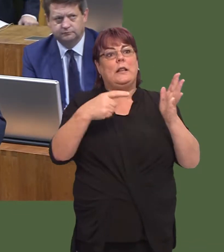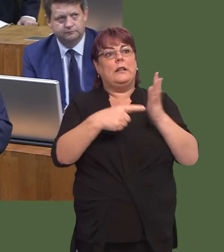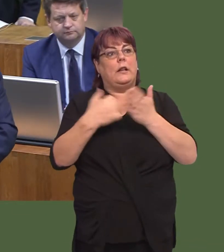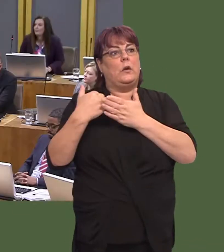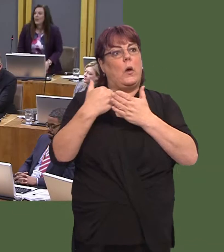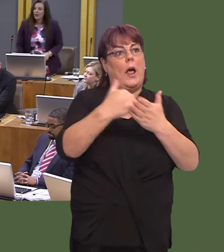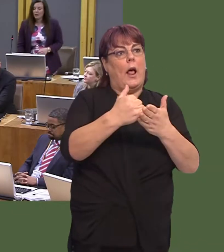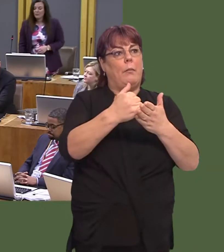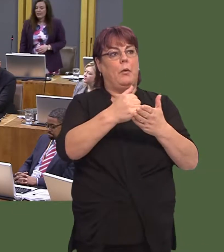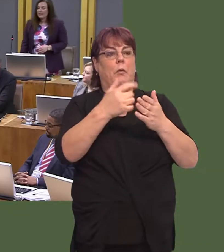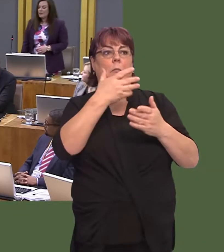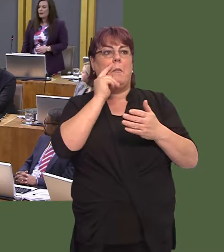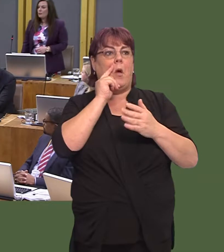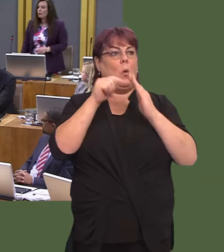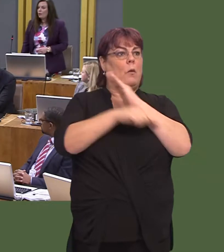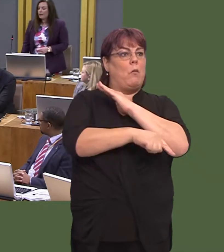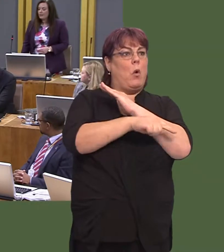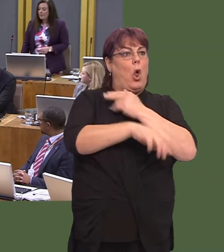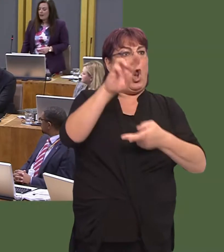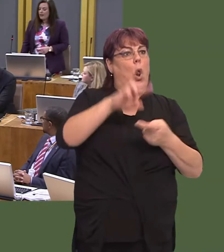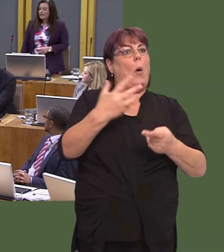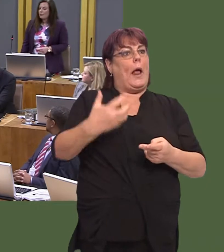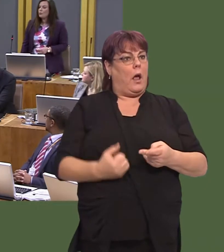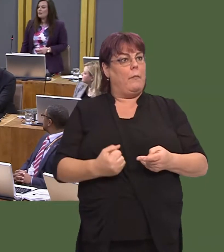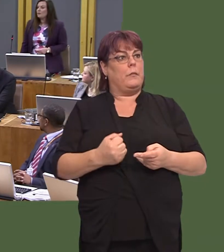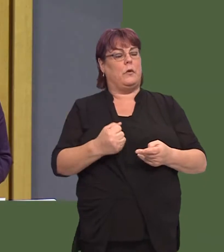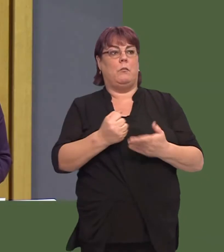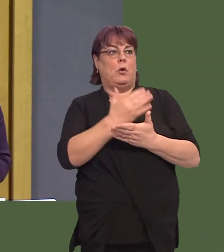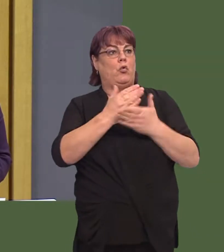Vikki Howells: First Minister, despite the progress being made in reducing fuel poverty